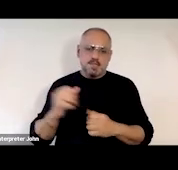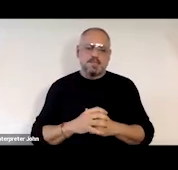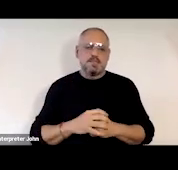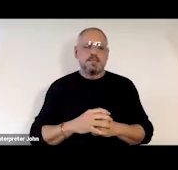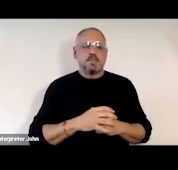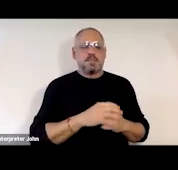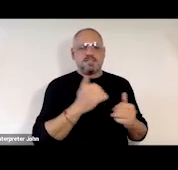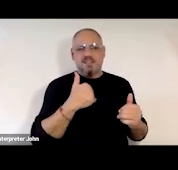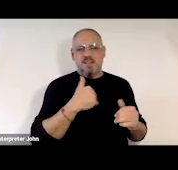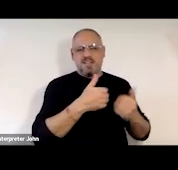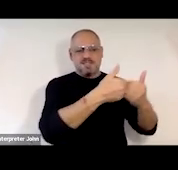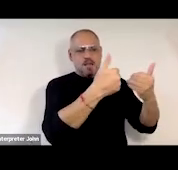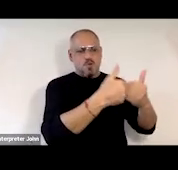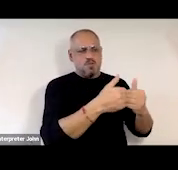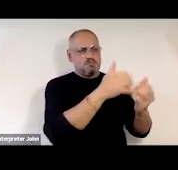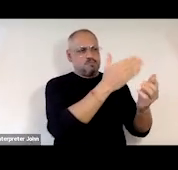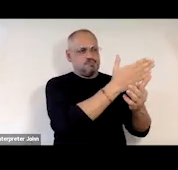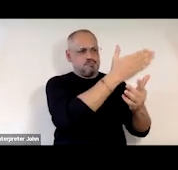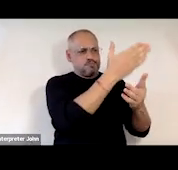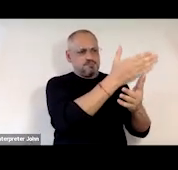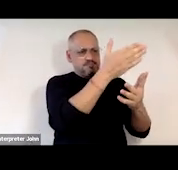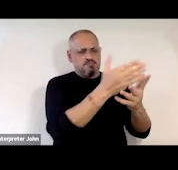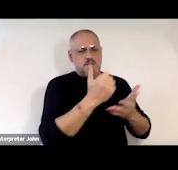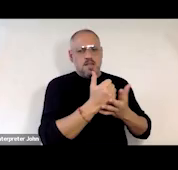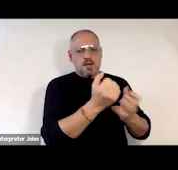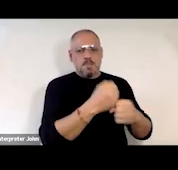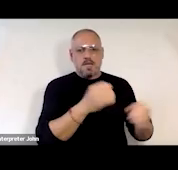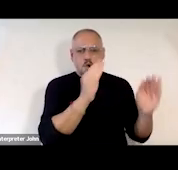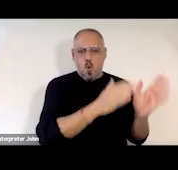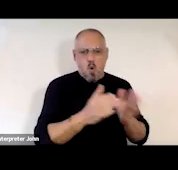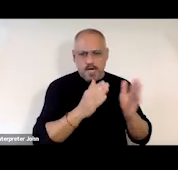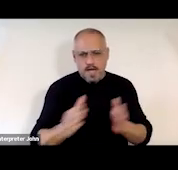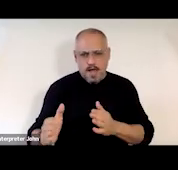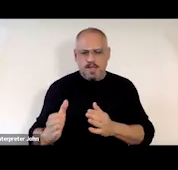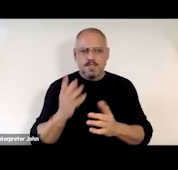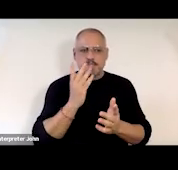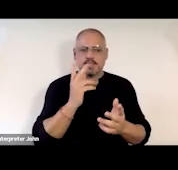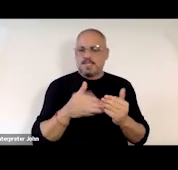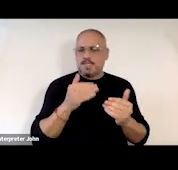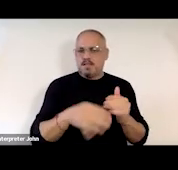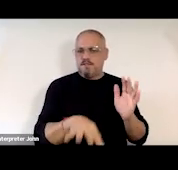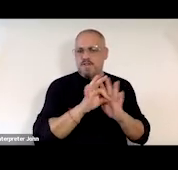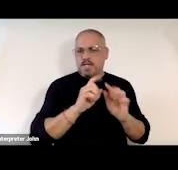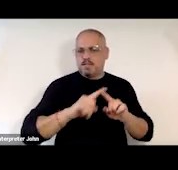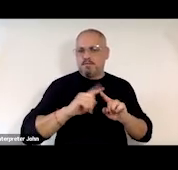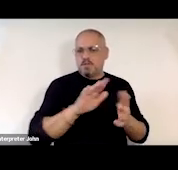Just having these separate sections helps to organize your effort and to be easily able to find these different documents when you need them